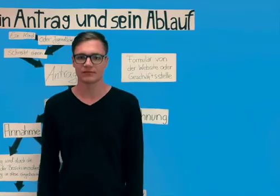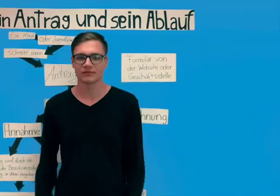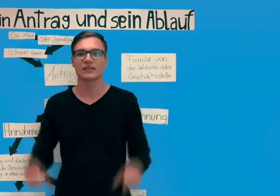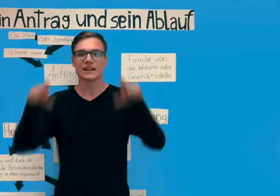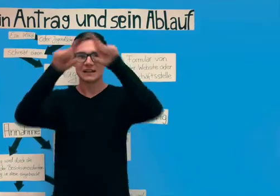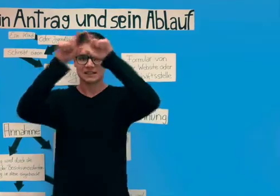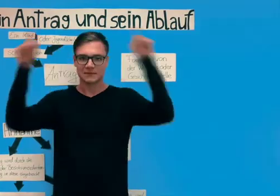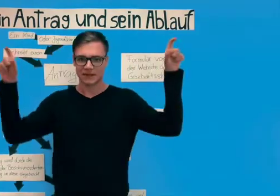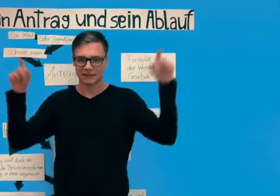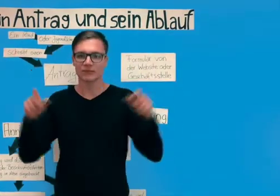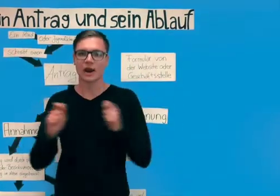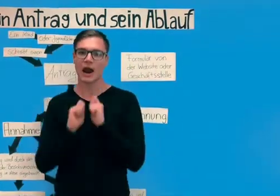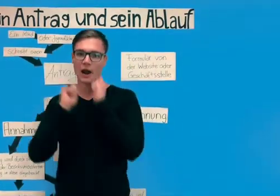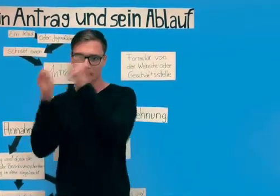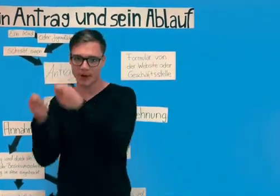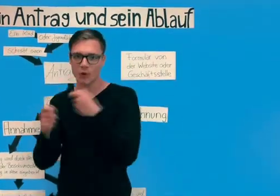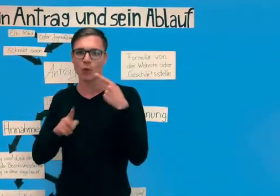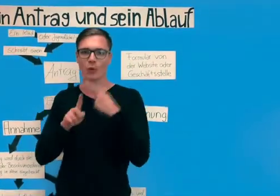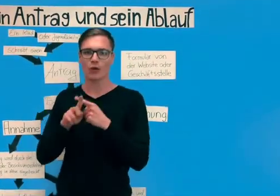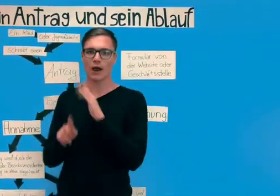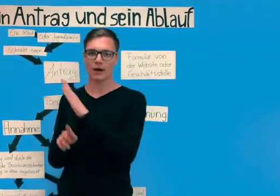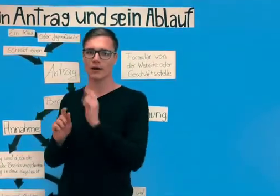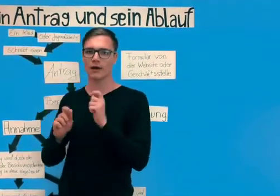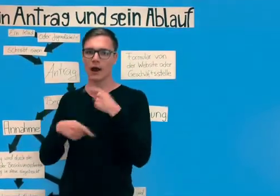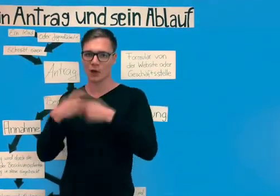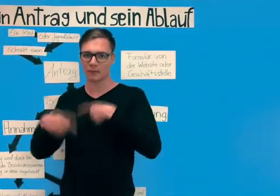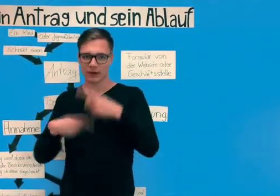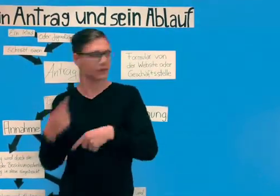An application and its procedure